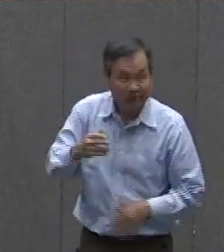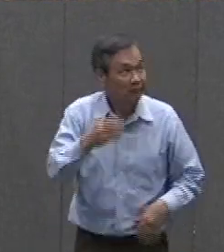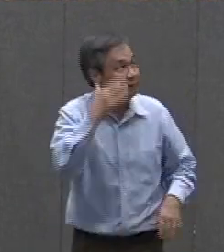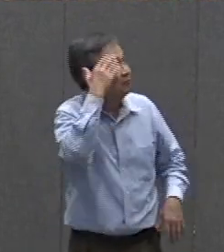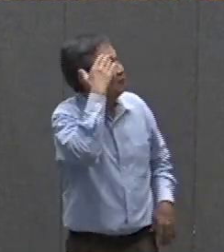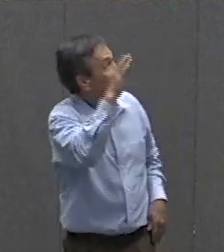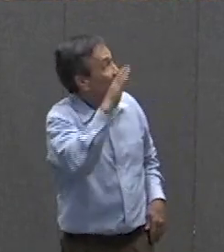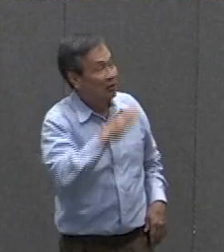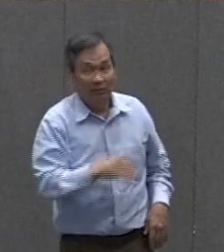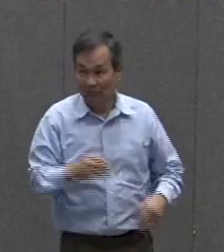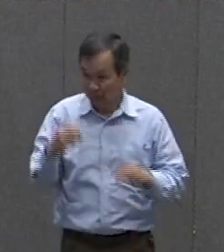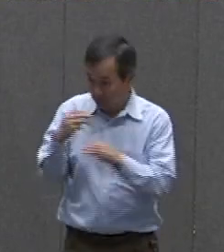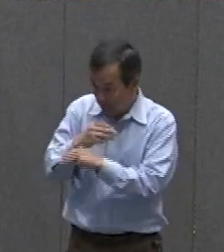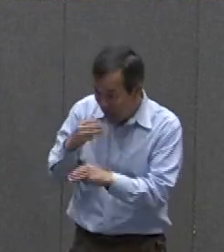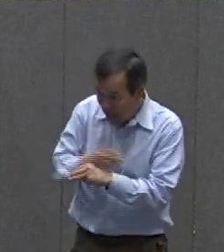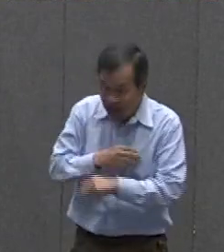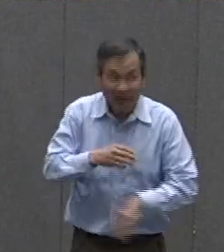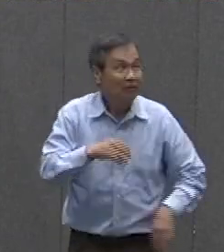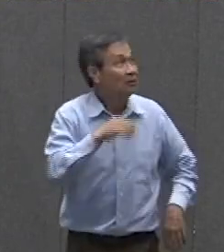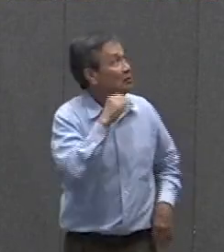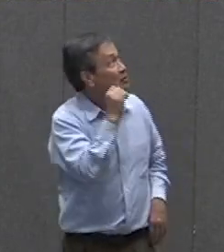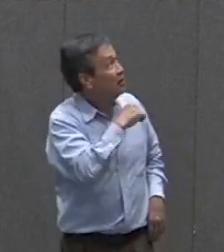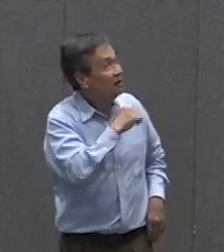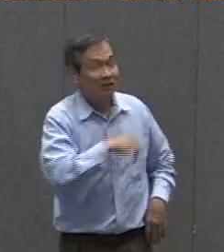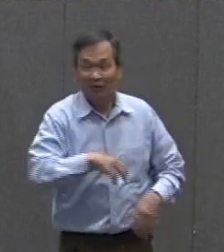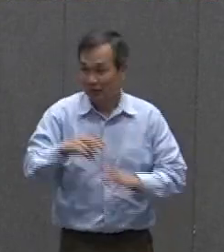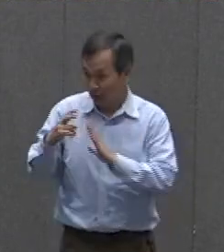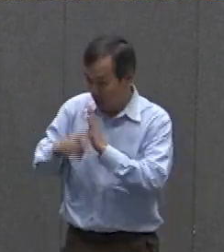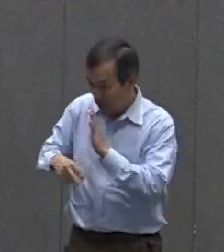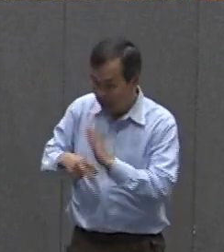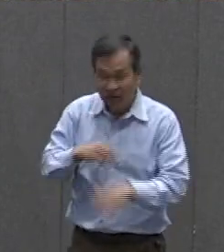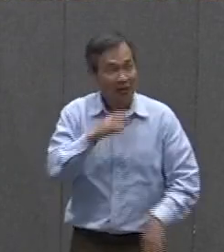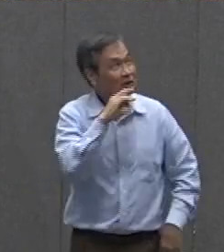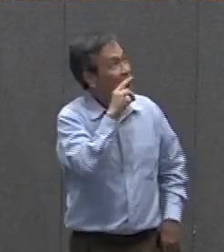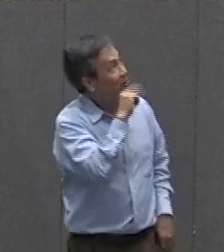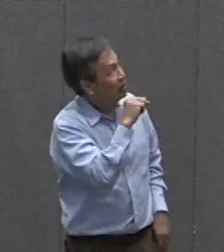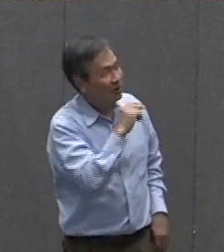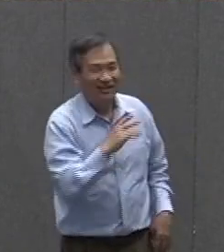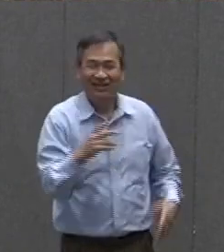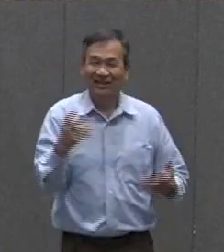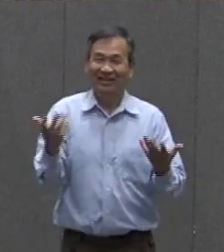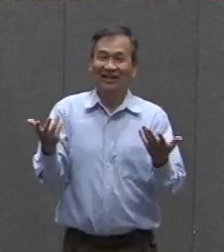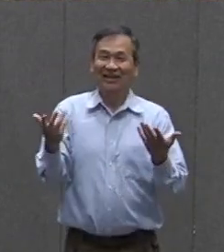Did you do math? Yes. Did you do reading? No. Those are called close-ended questions.